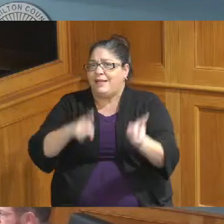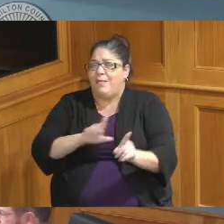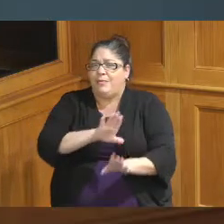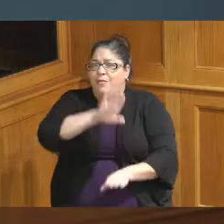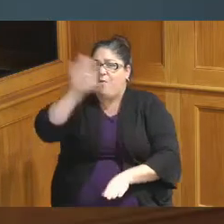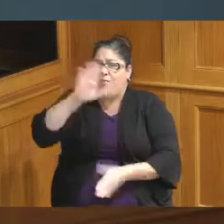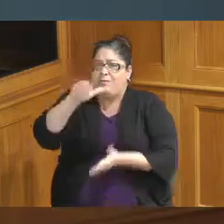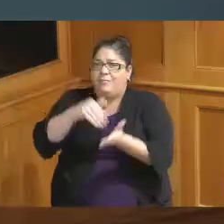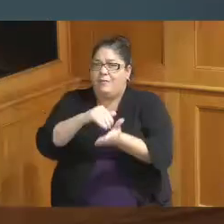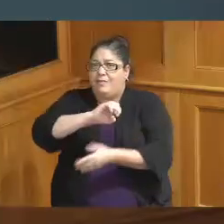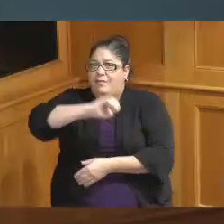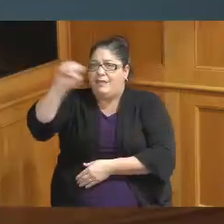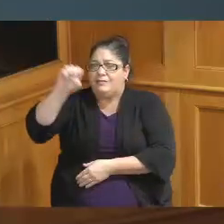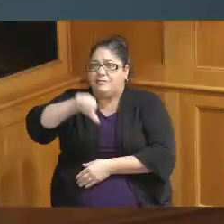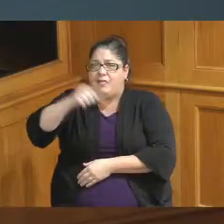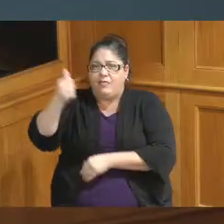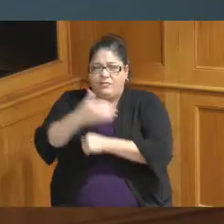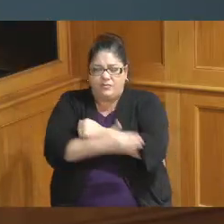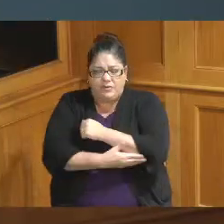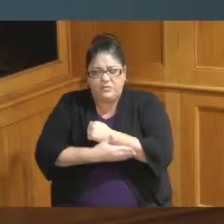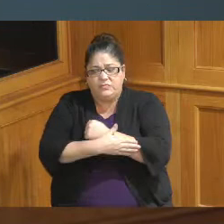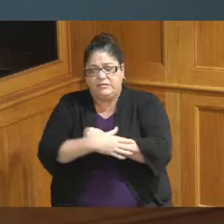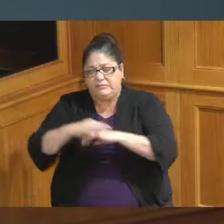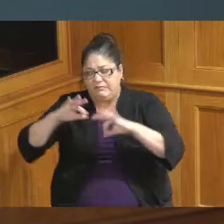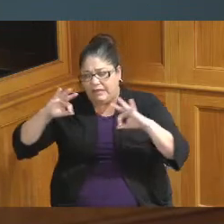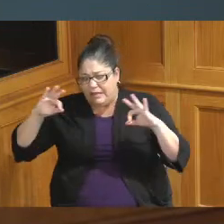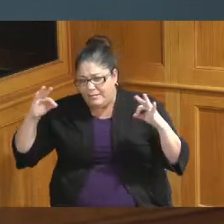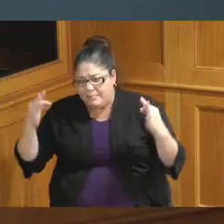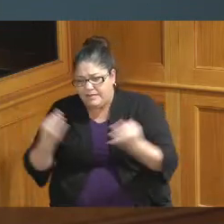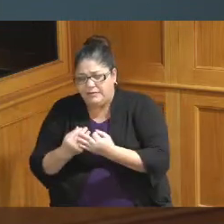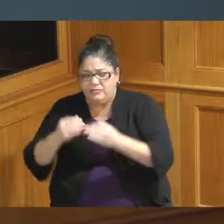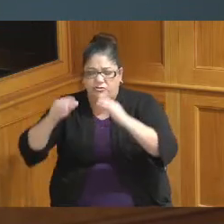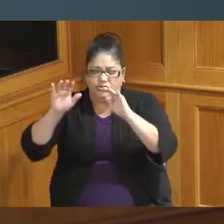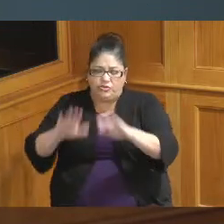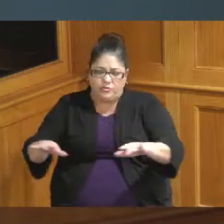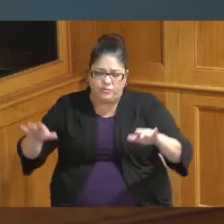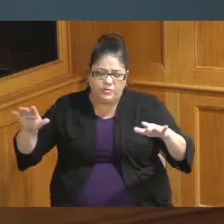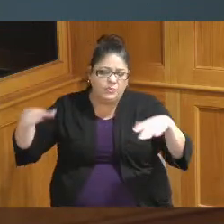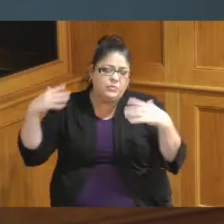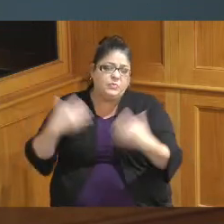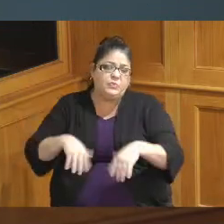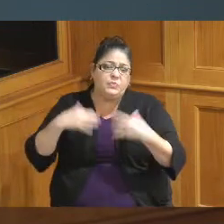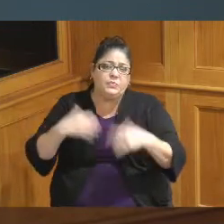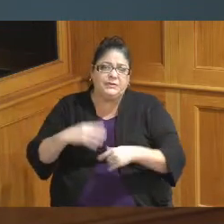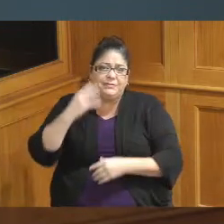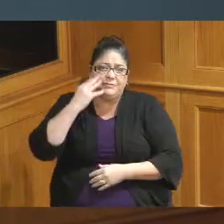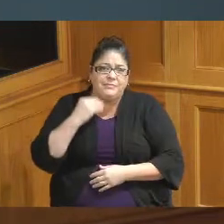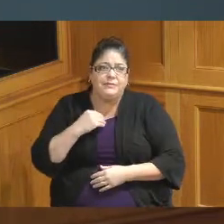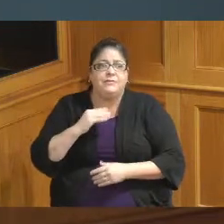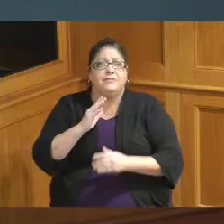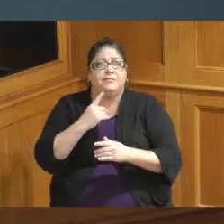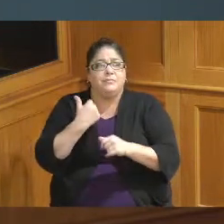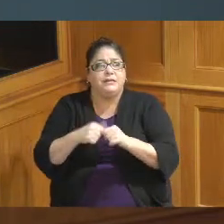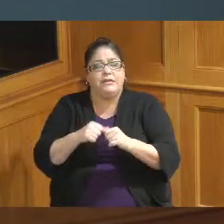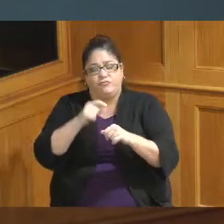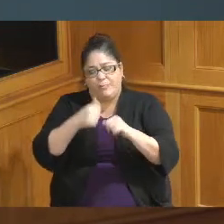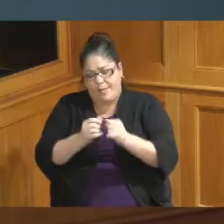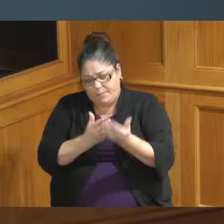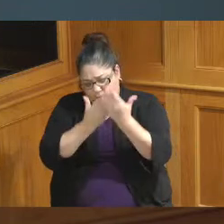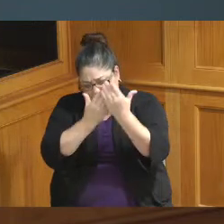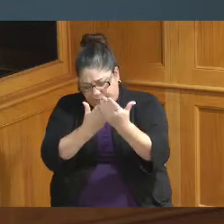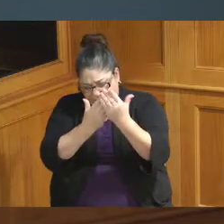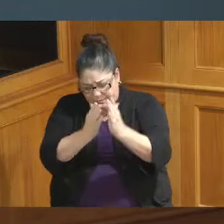to all the families and children that are affected please keep them in prayer let's take a moment of